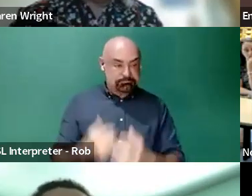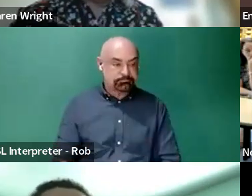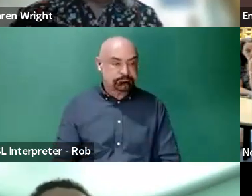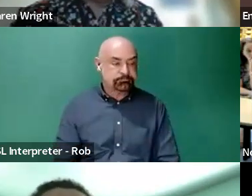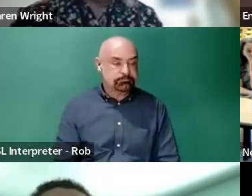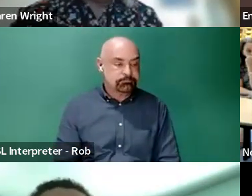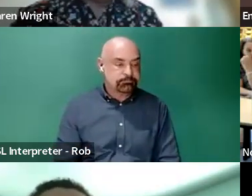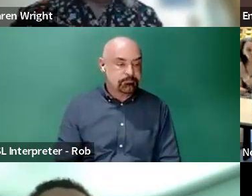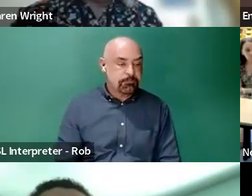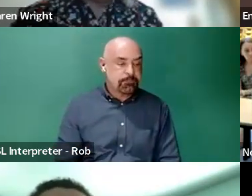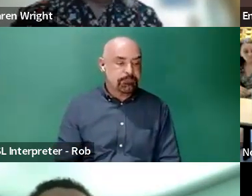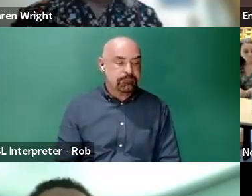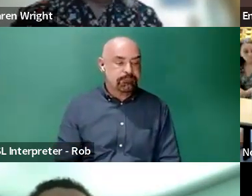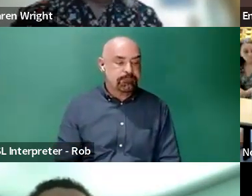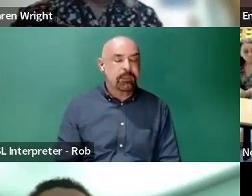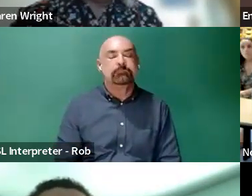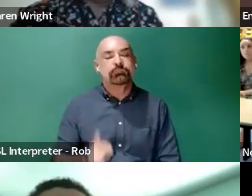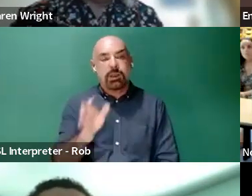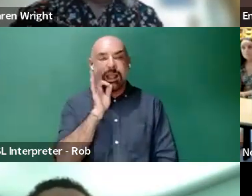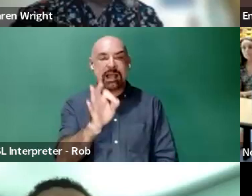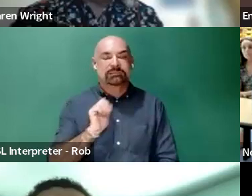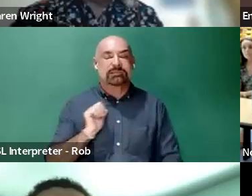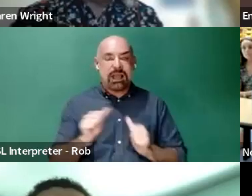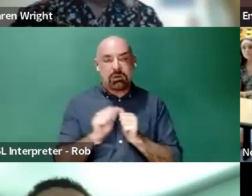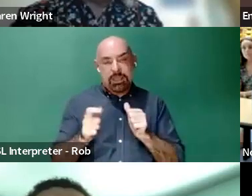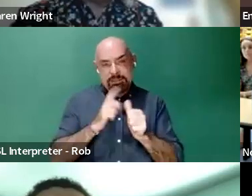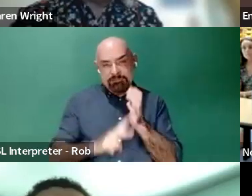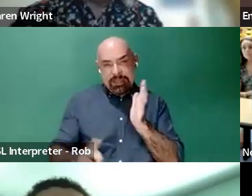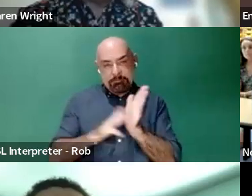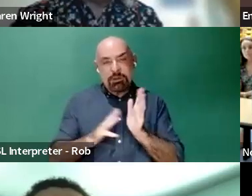I'm also going to ask our AVM, because I work in an implant centre.